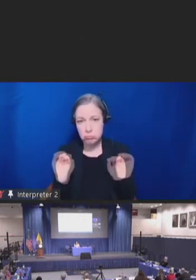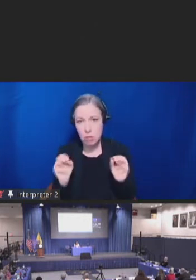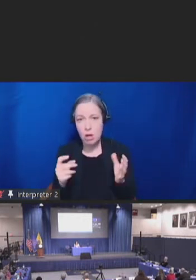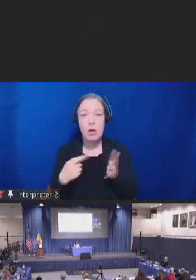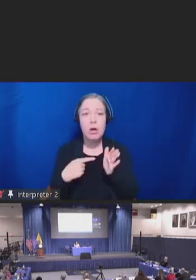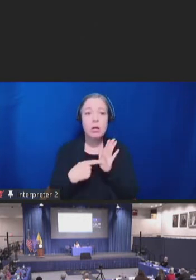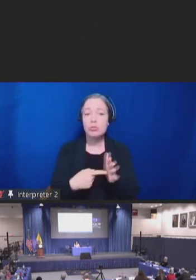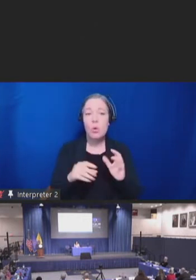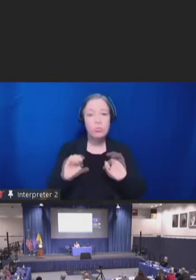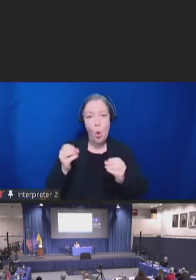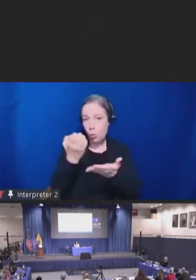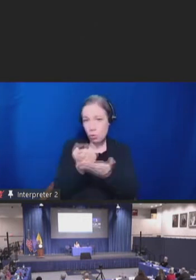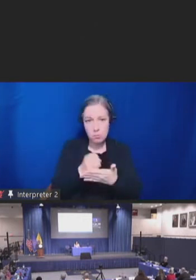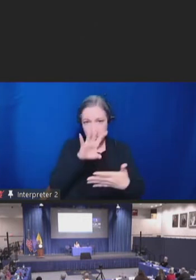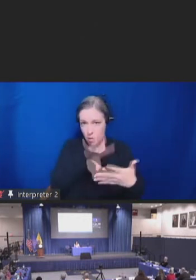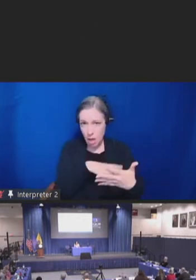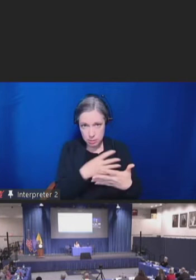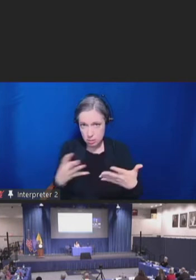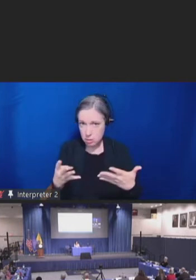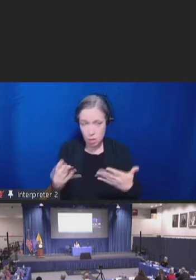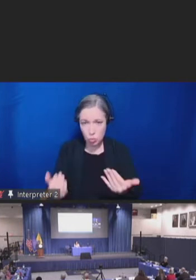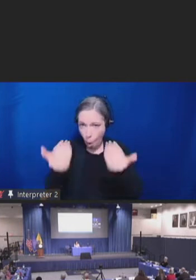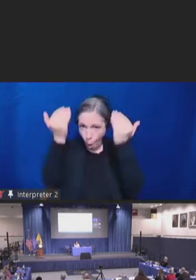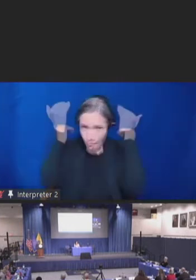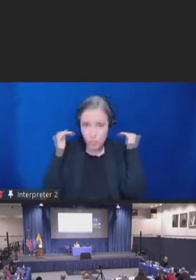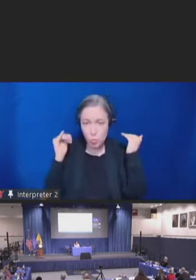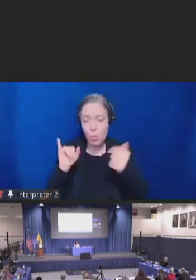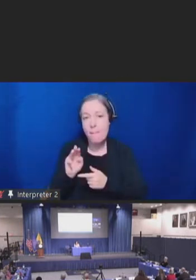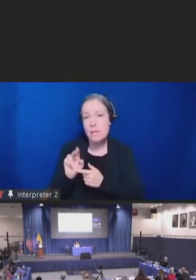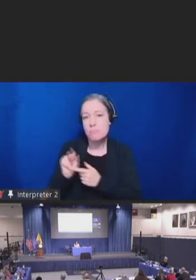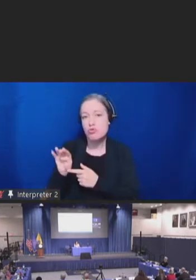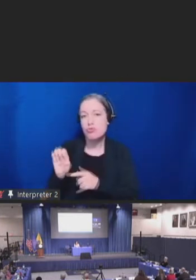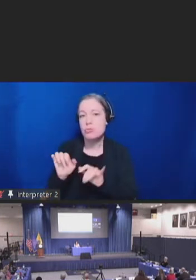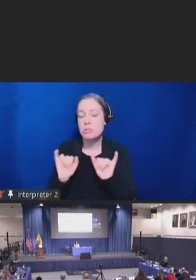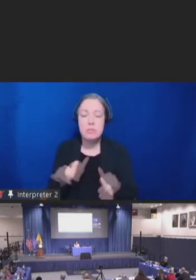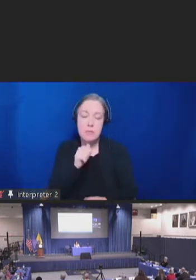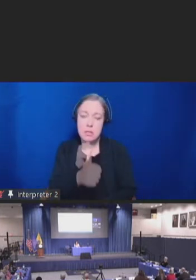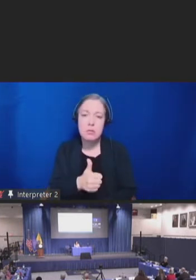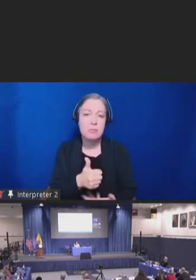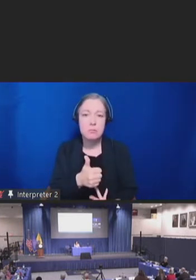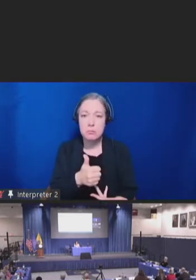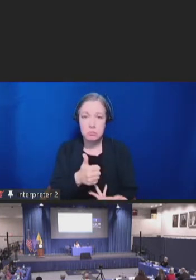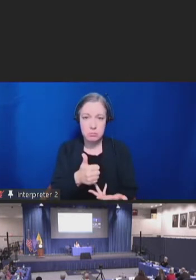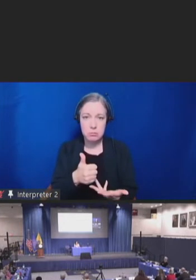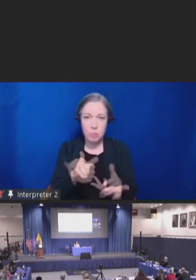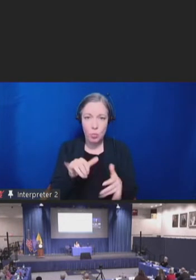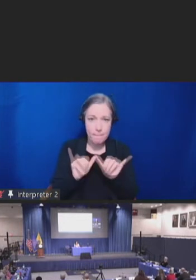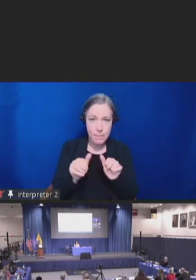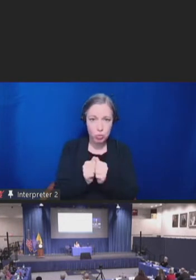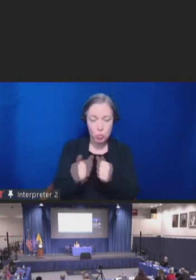the immune system, at least as measured by subsequent infection risk. Next slide, please.